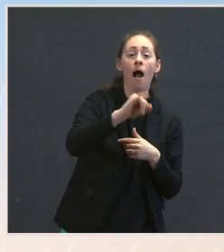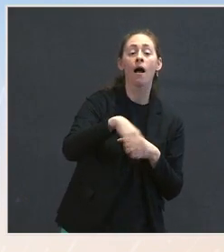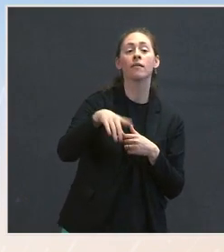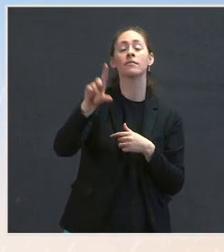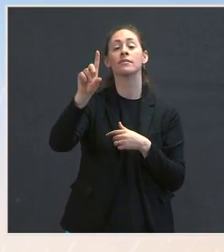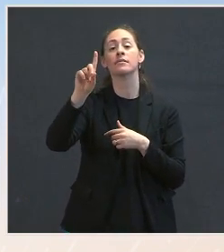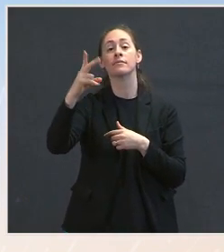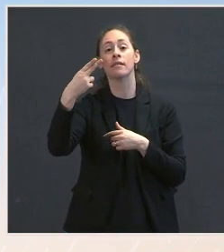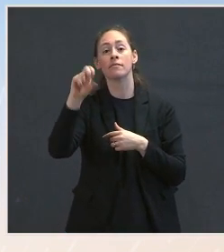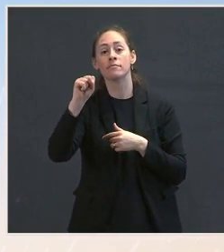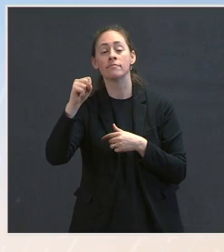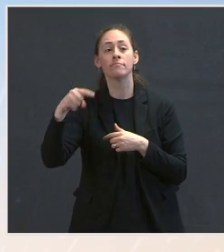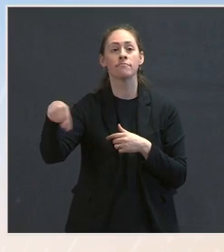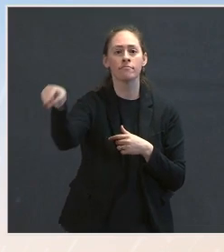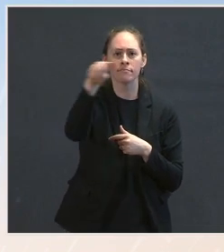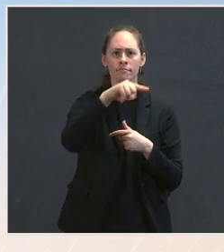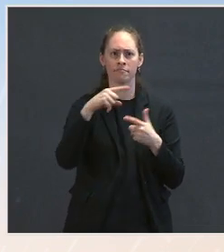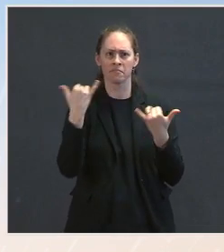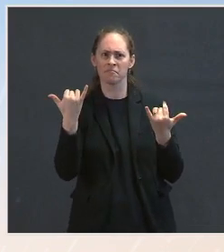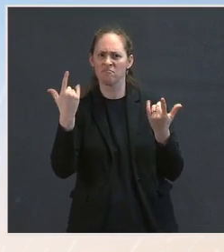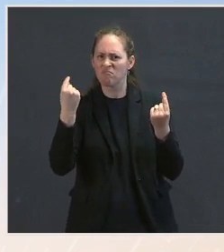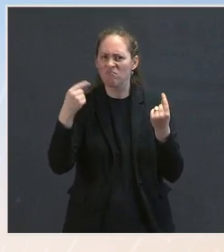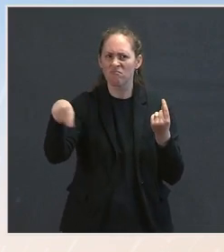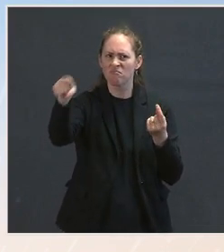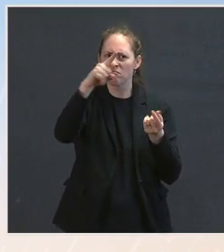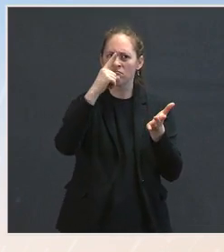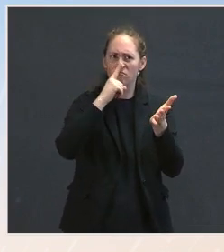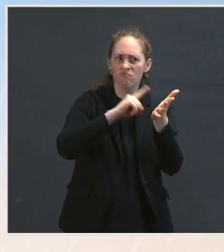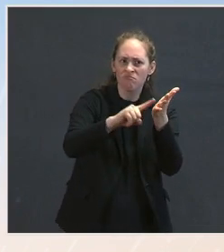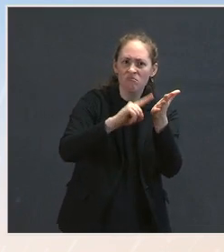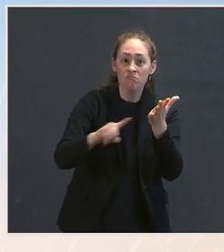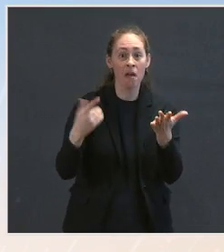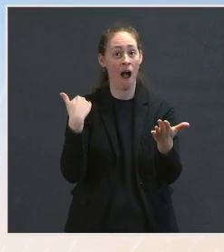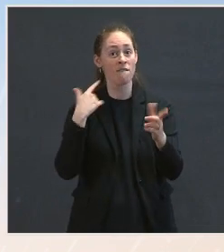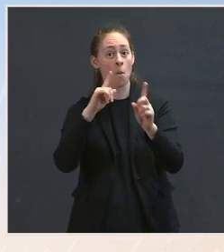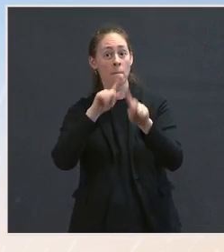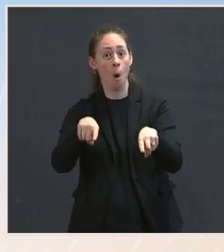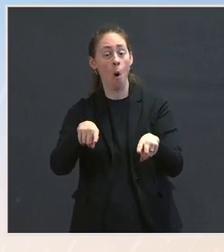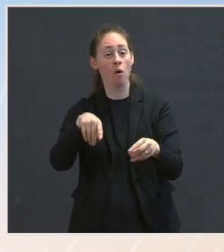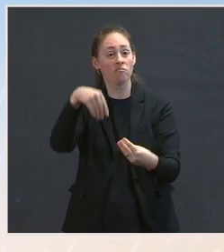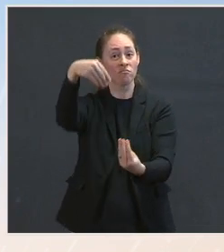at the end of 100 days? Does he want to see a report, a list of recommendations? What is he expecting to see,